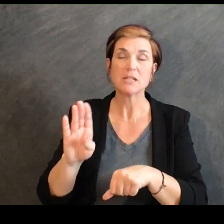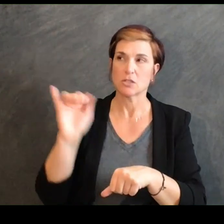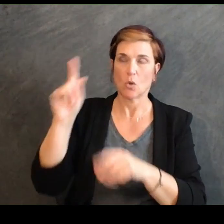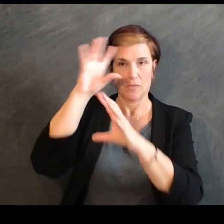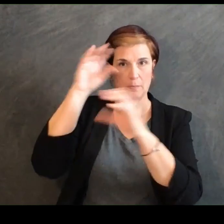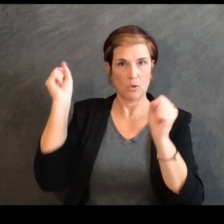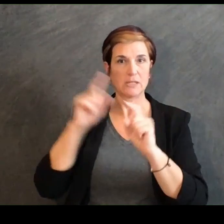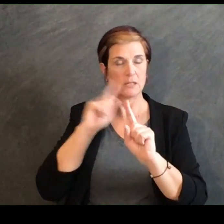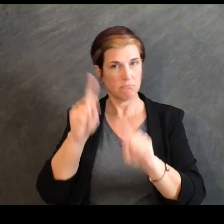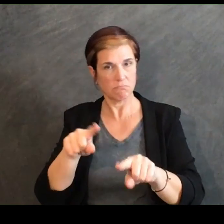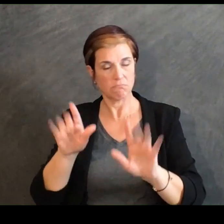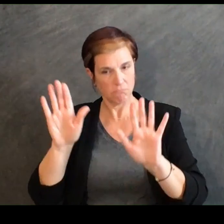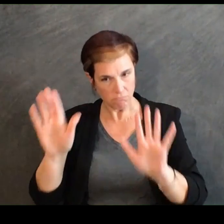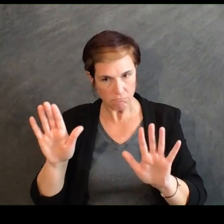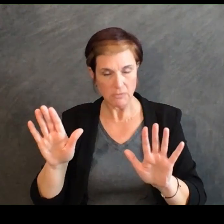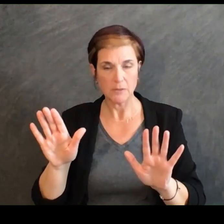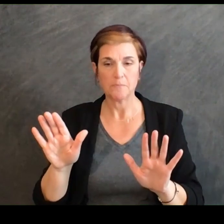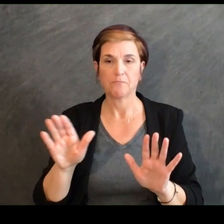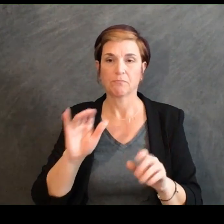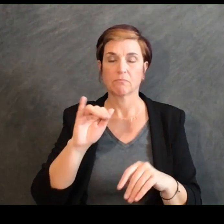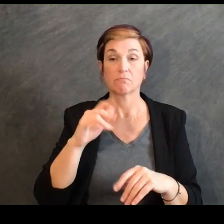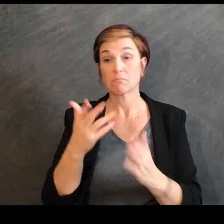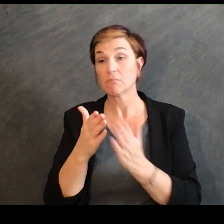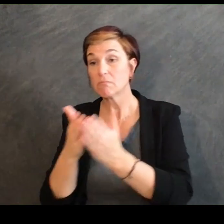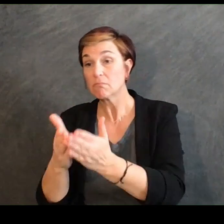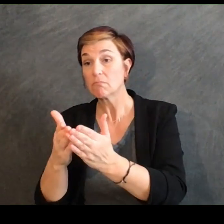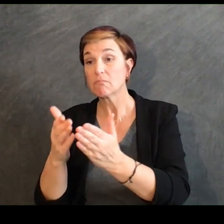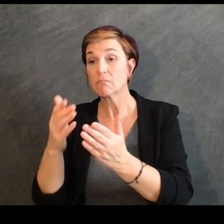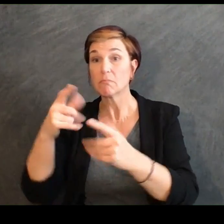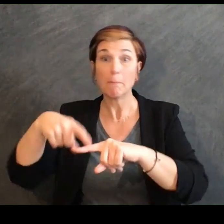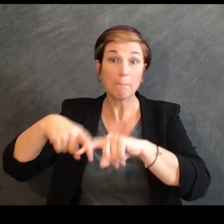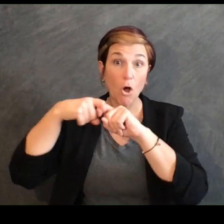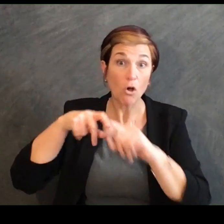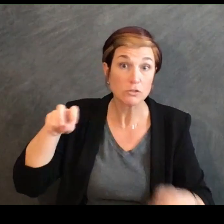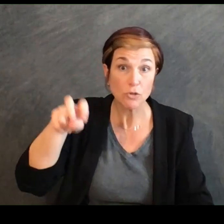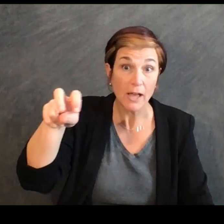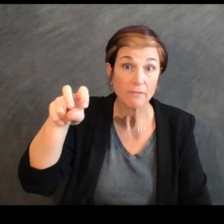whether there is a pause in the moment as some cruise lines are doing and as we